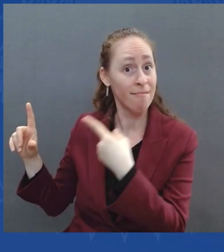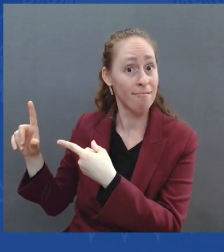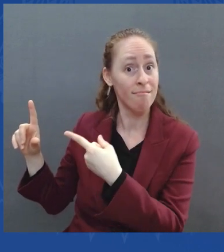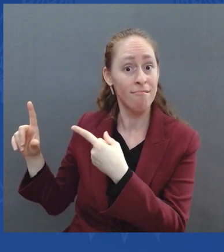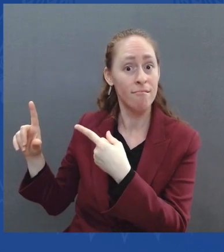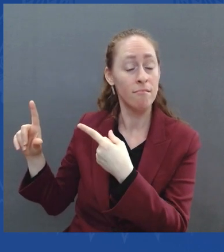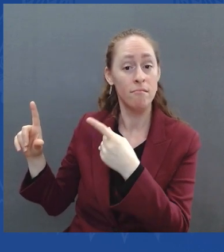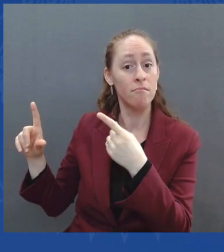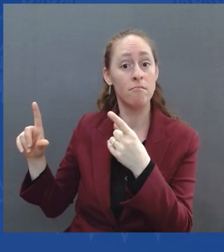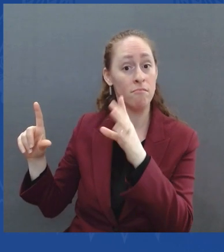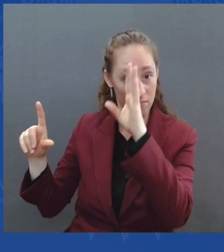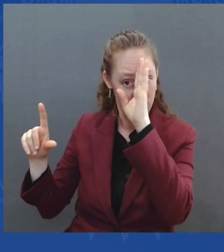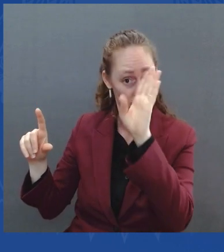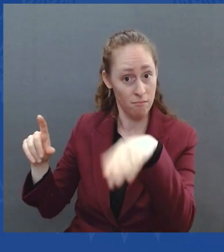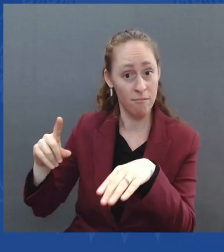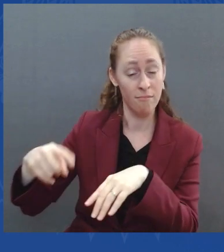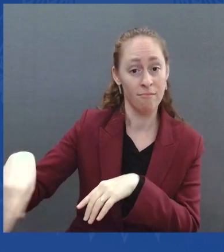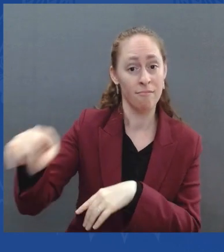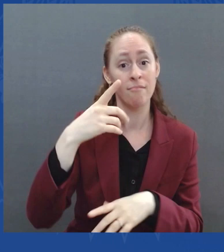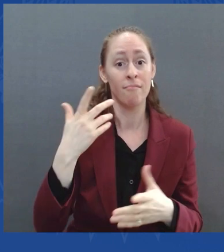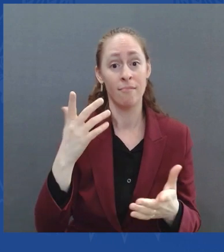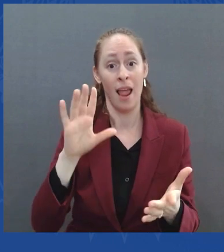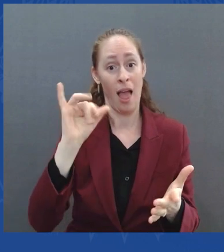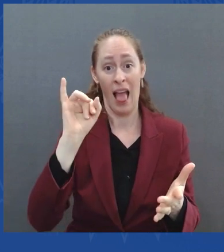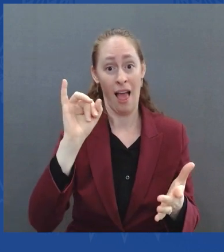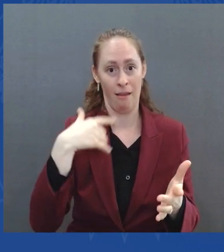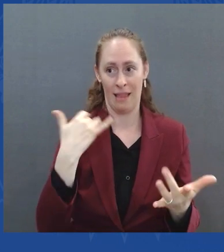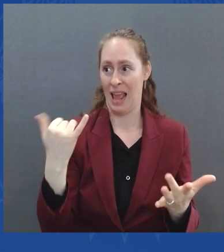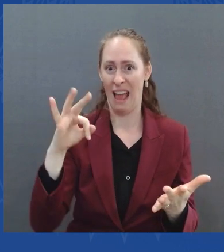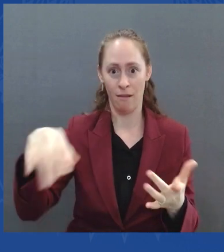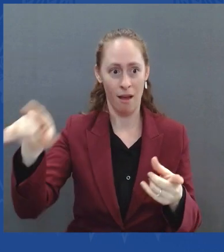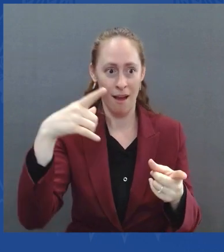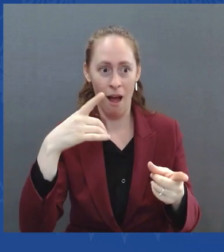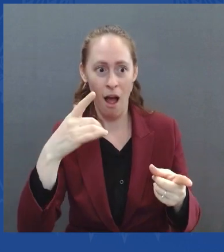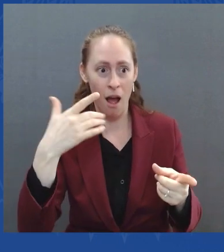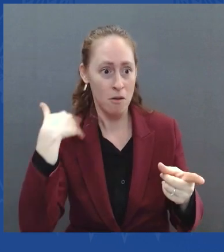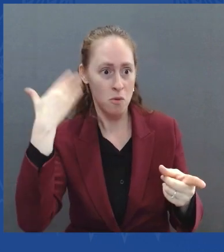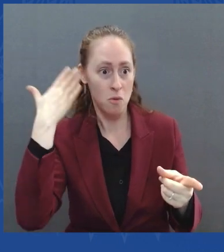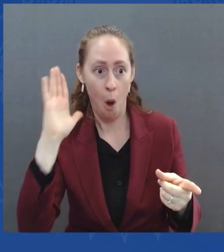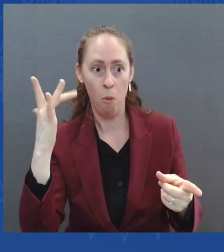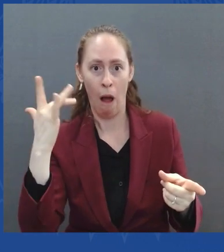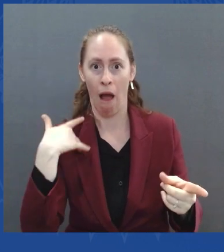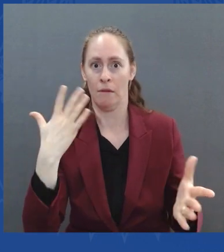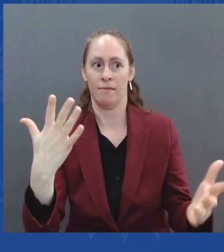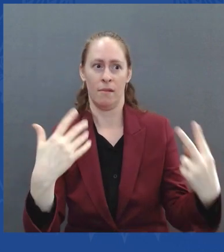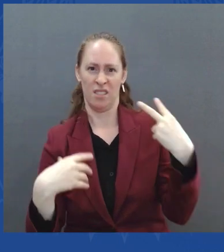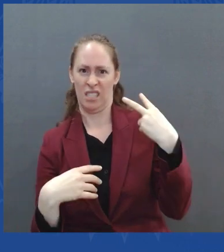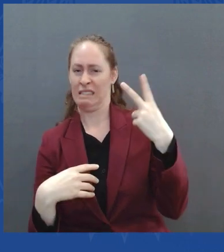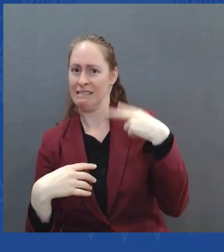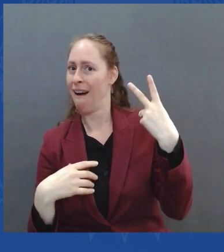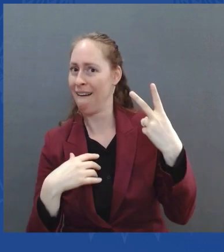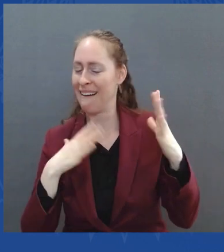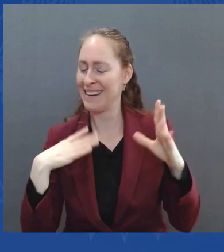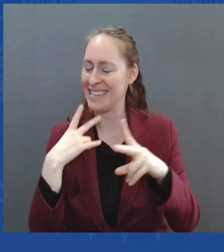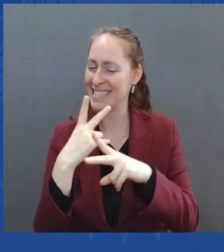I'm only kidding. That's a joke. But Ben Franklin, one of our Founding Fathers, was our first postmaster general.